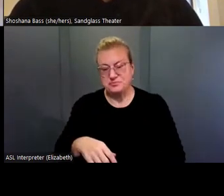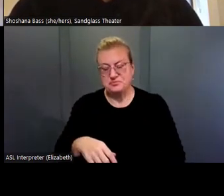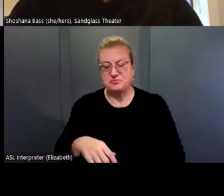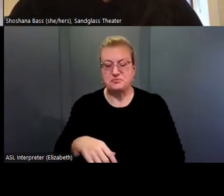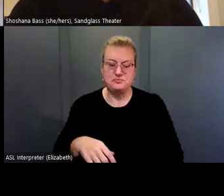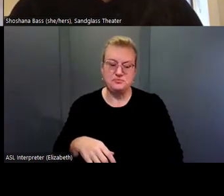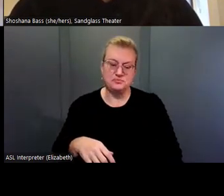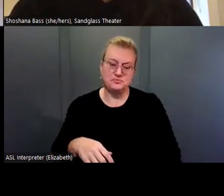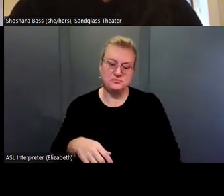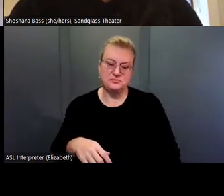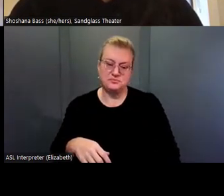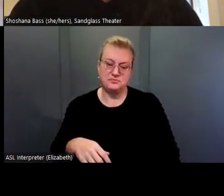And so it's...